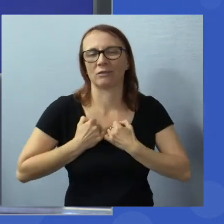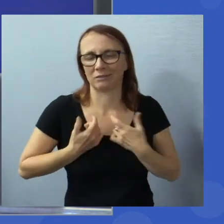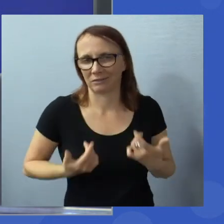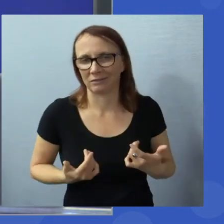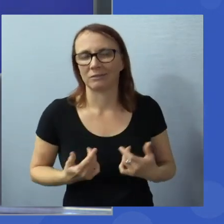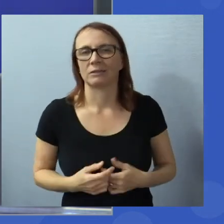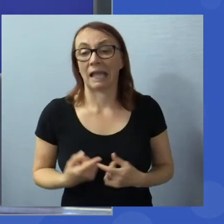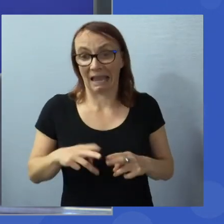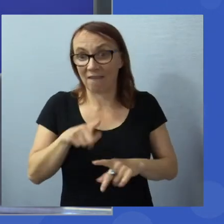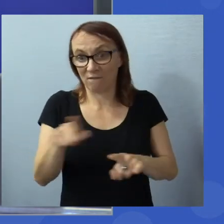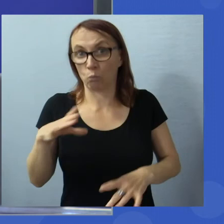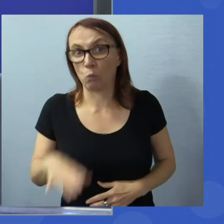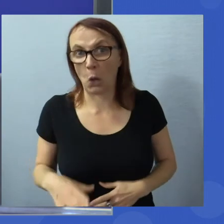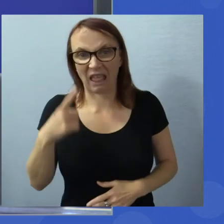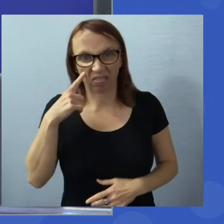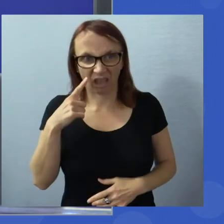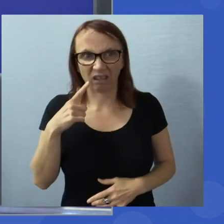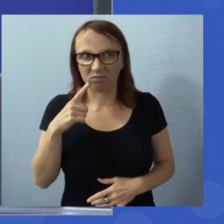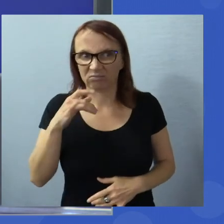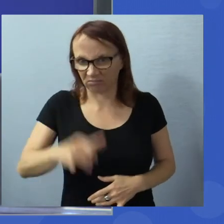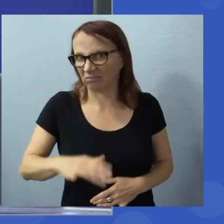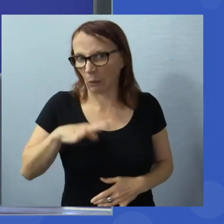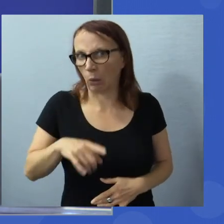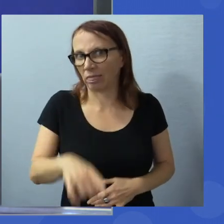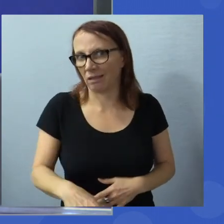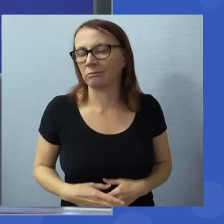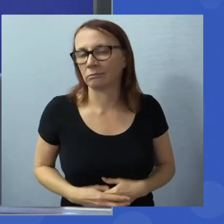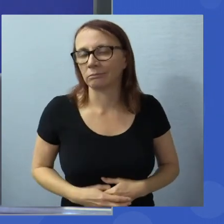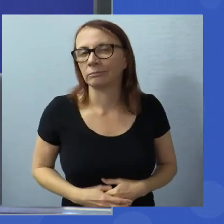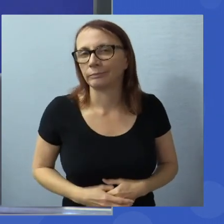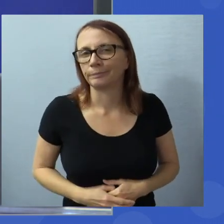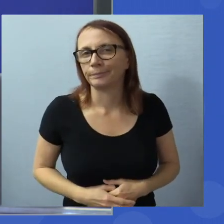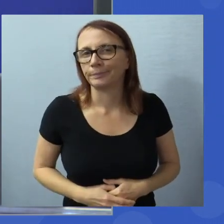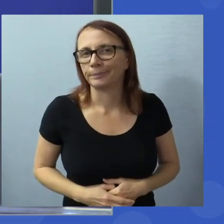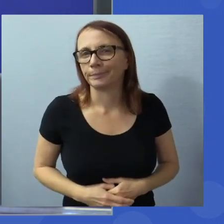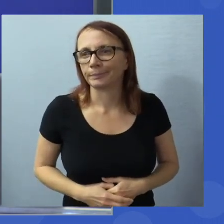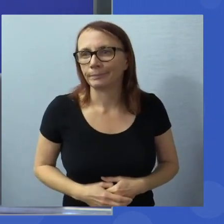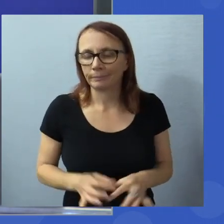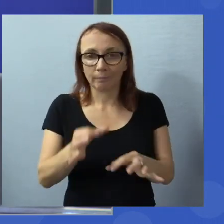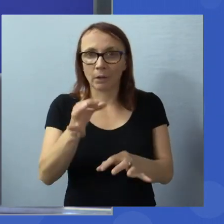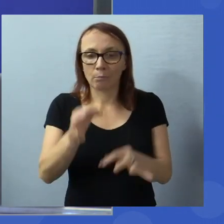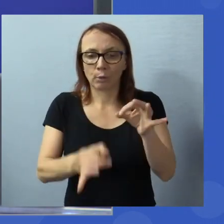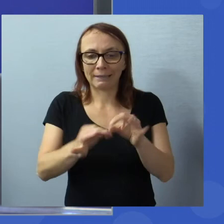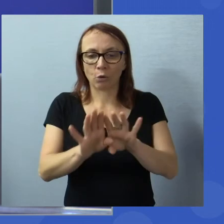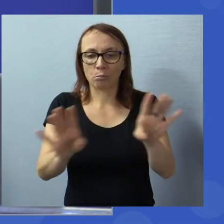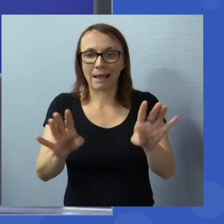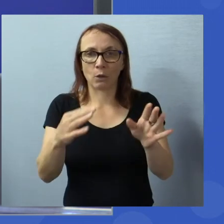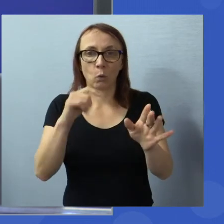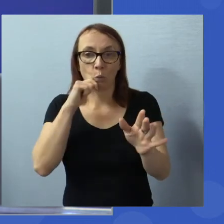as you want but I think that's my sense of it um so political panel I'll kind of look after itself you'll decide those